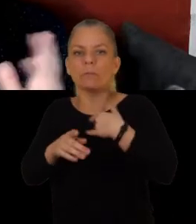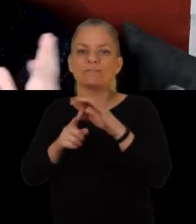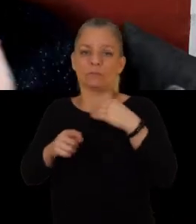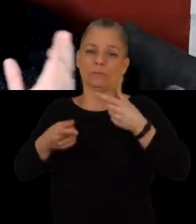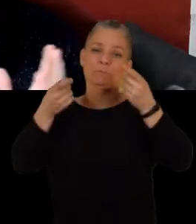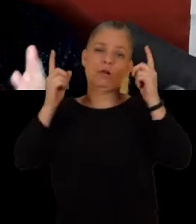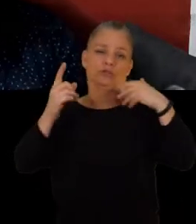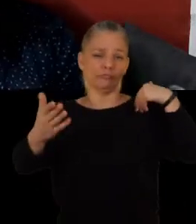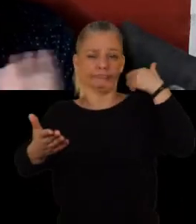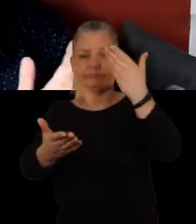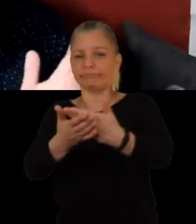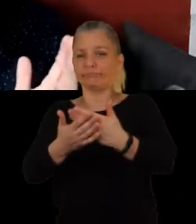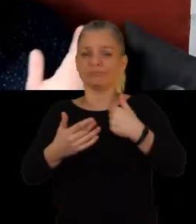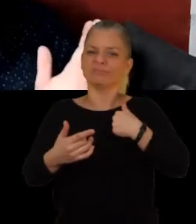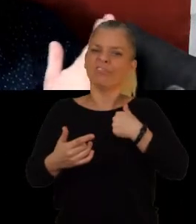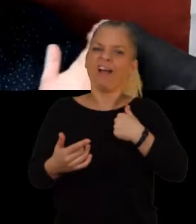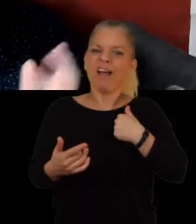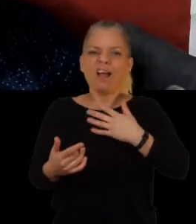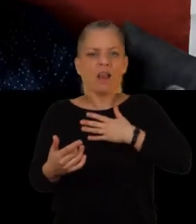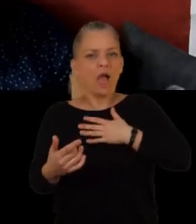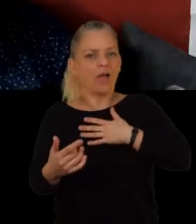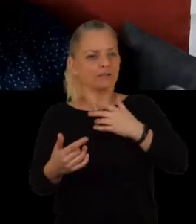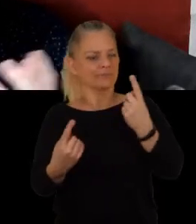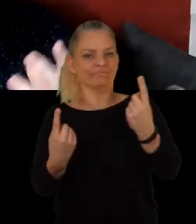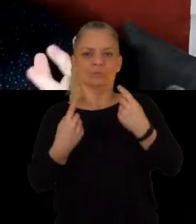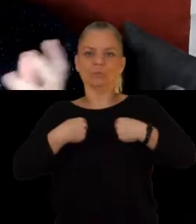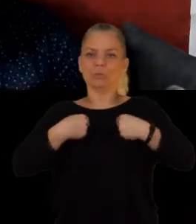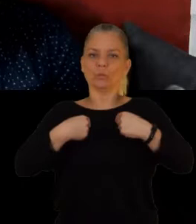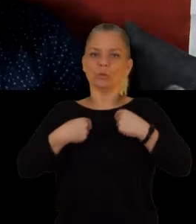i've been a manager for a long time because i just really kind of like everyone that just who i am as